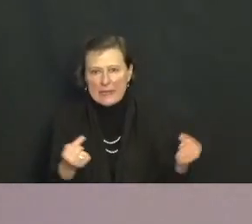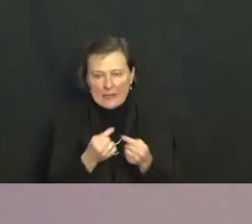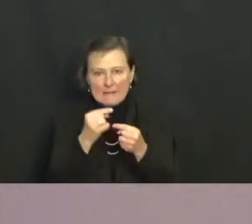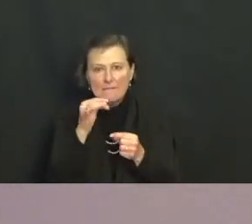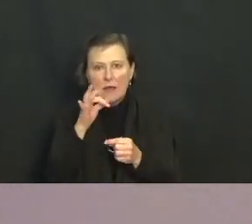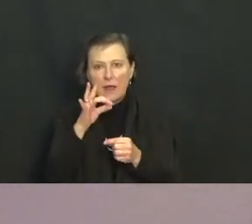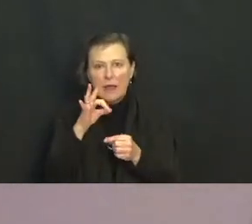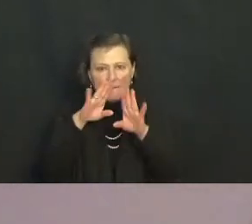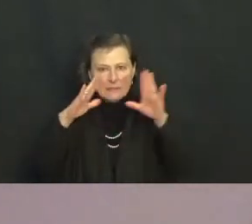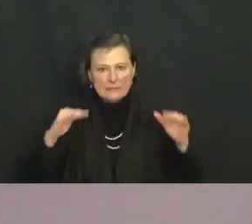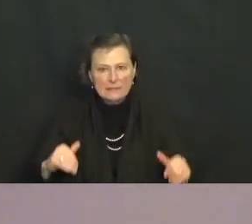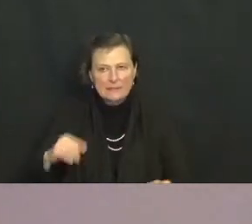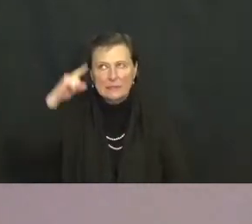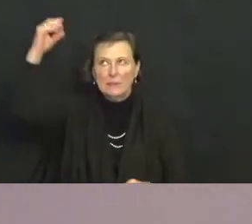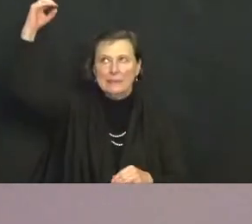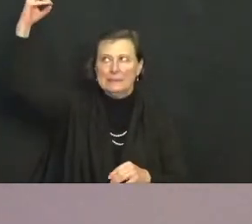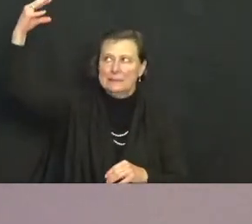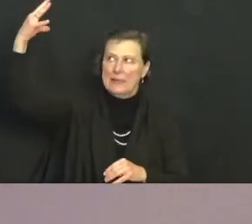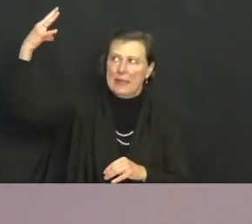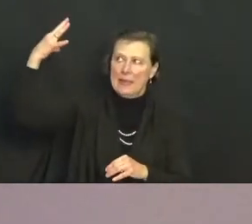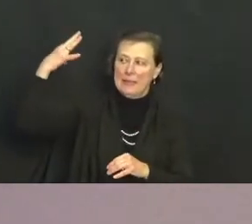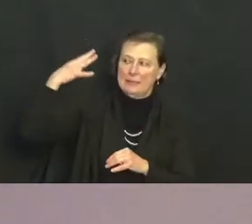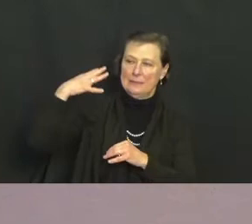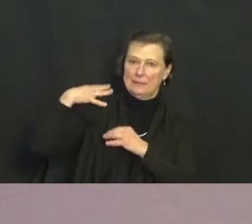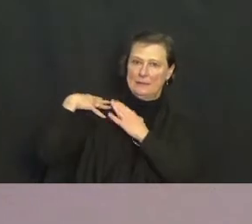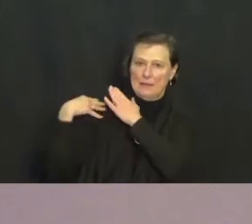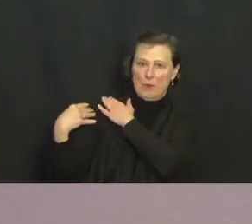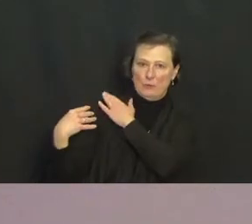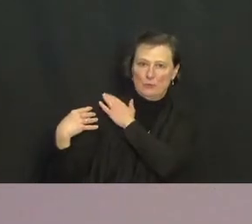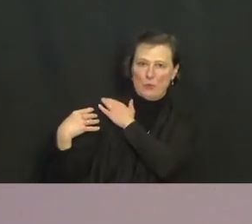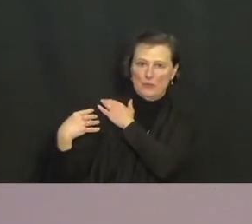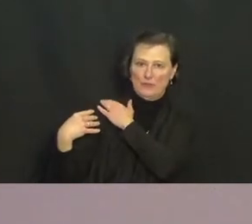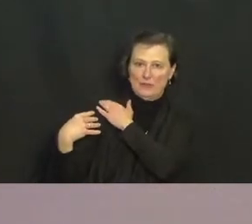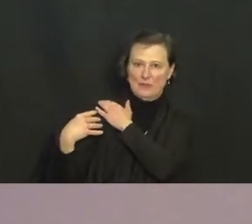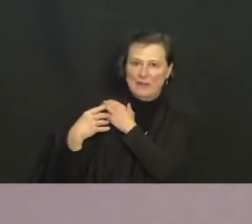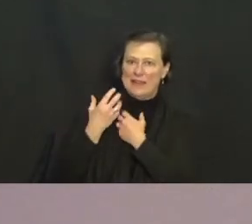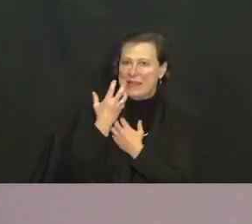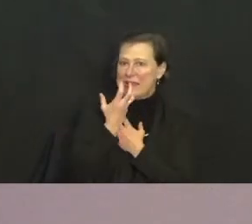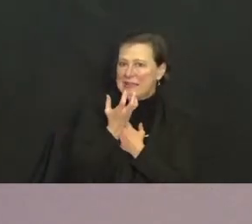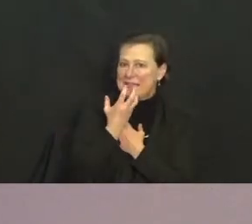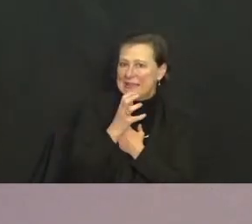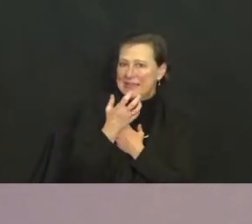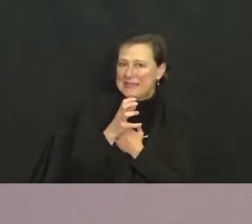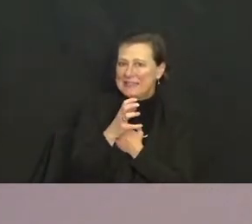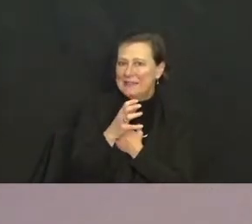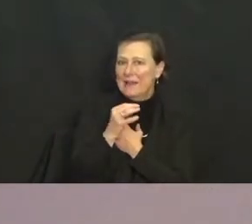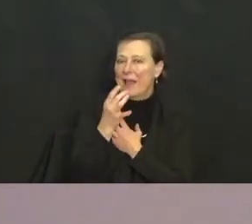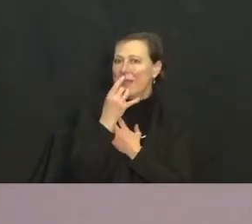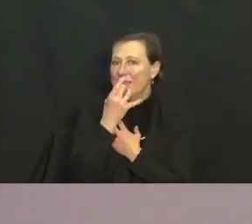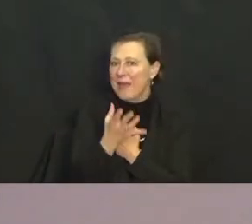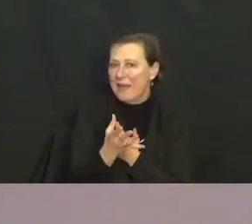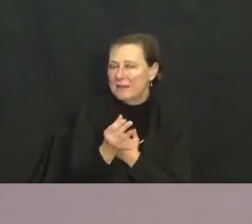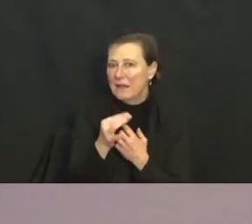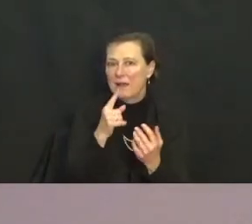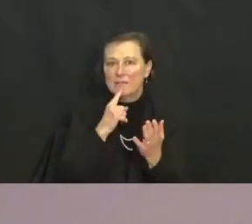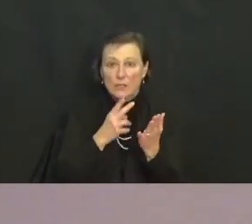came and rested on her shoulders, bringing the heat and the light of truth.